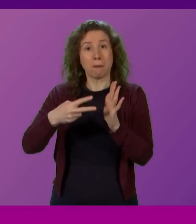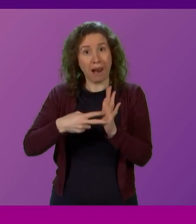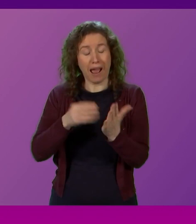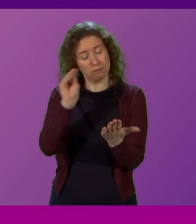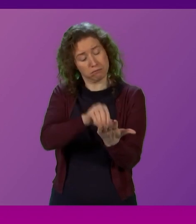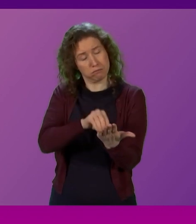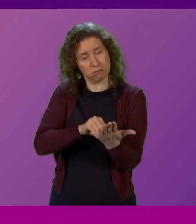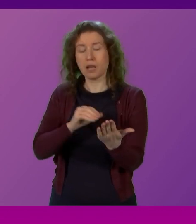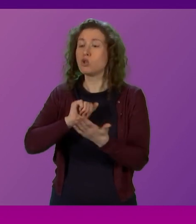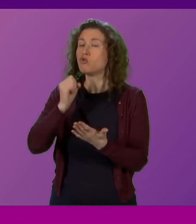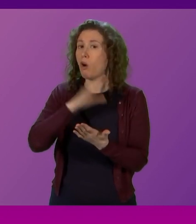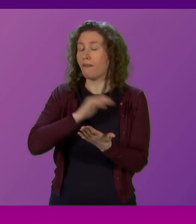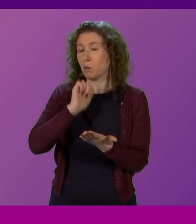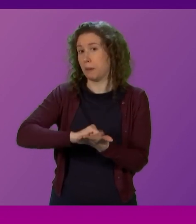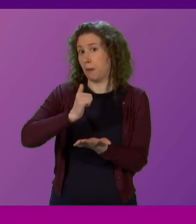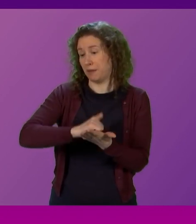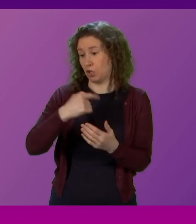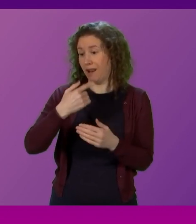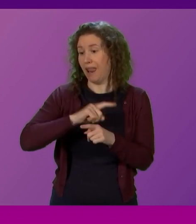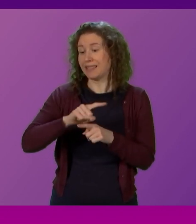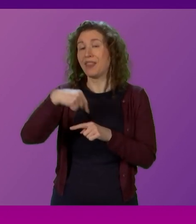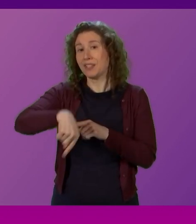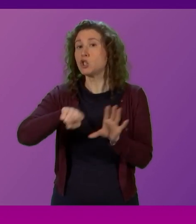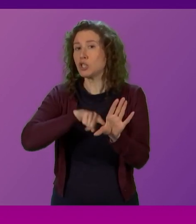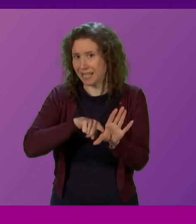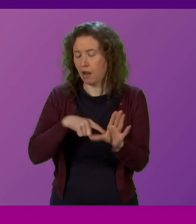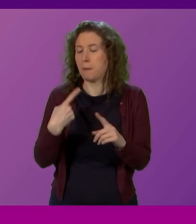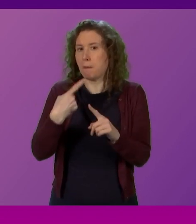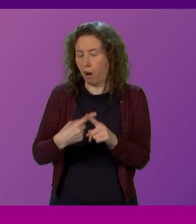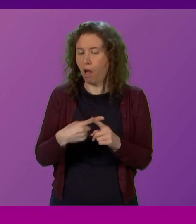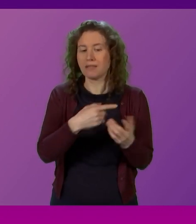A draft of that plan will be published later this year, alongside sectoral just transition